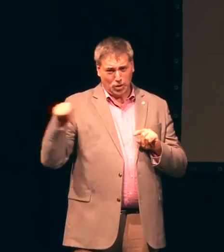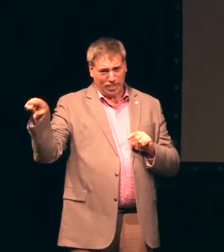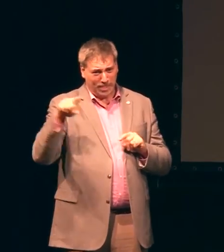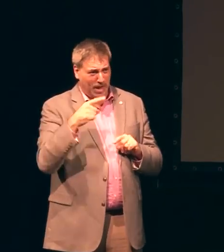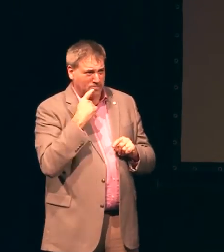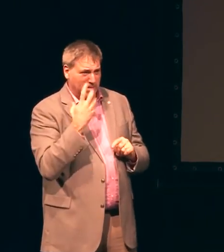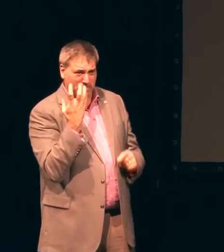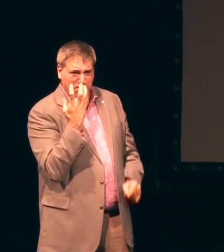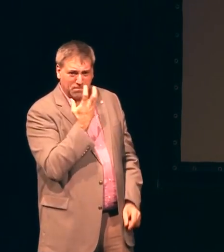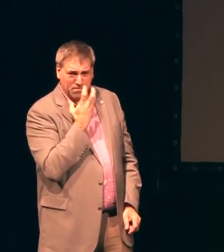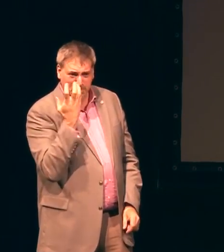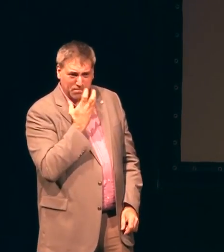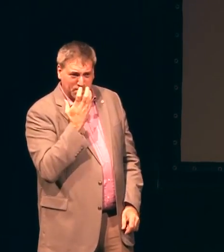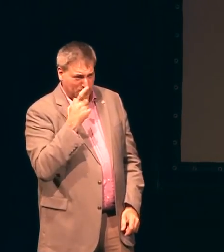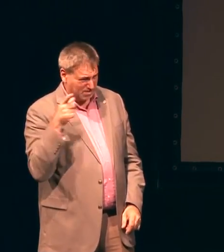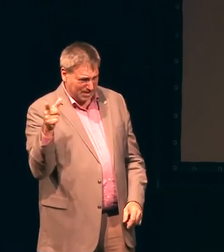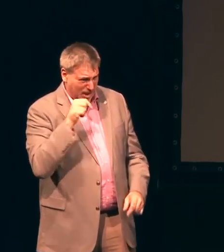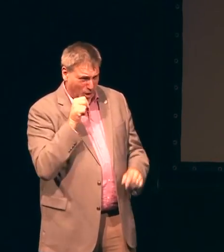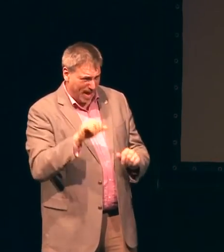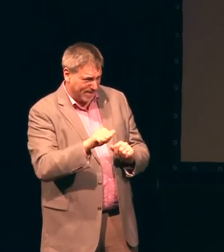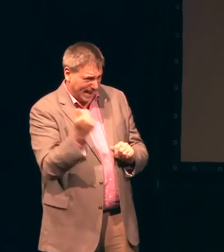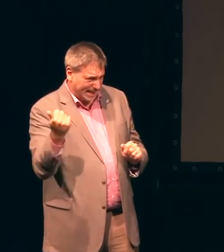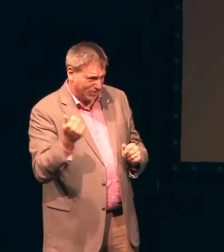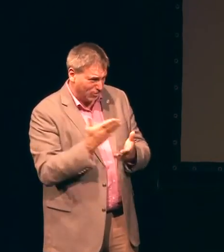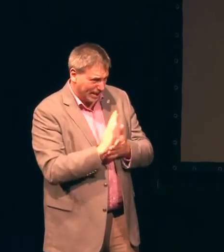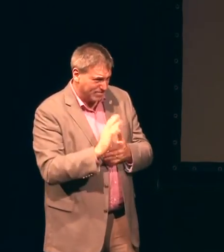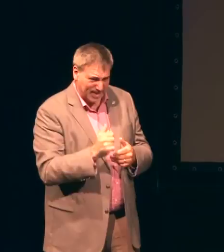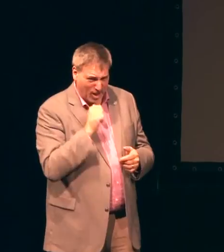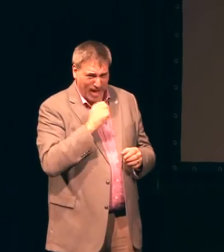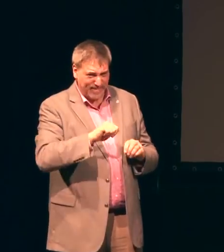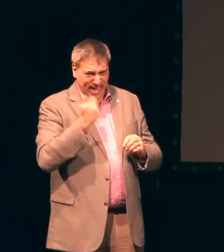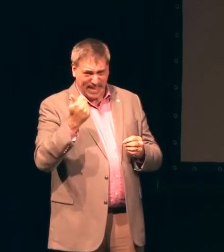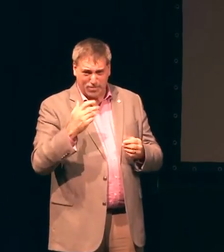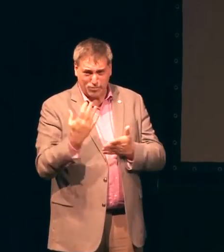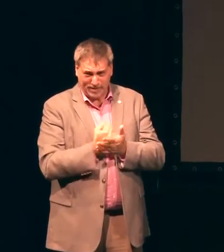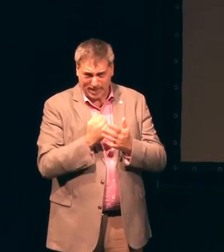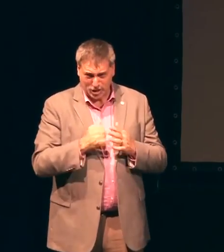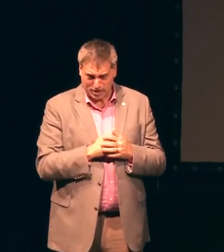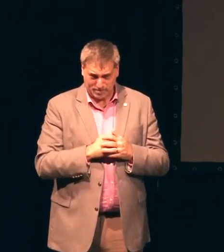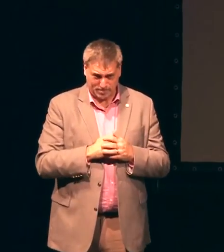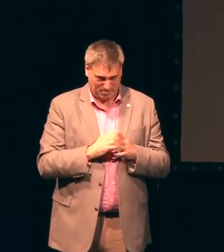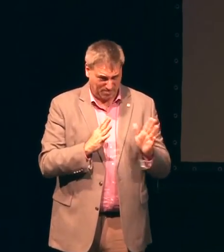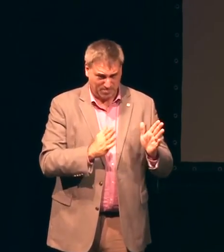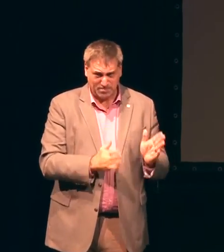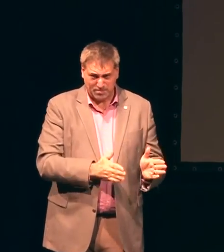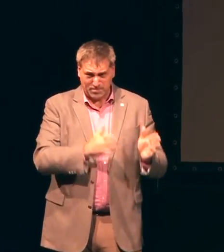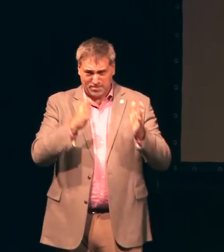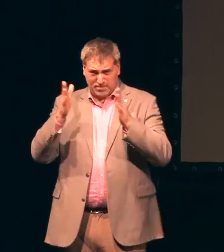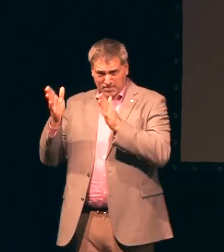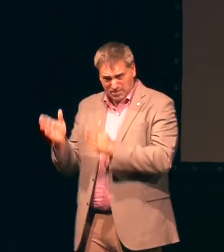way, maybe you don't feel satisfied, but other countries don't have the rights that we have, they don't have the privilege that we do and they